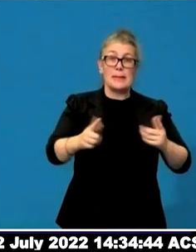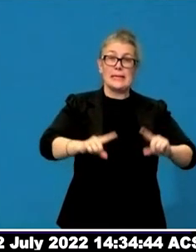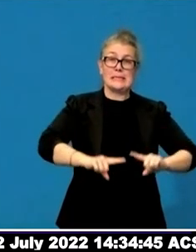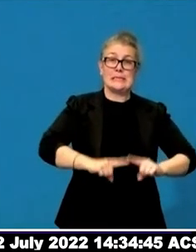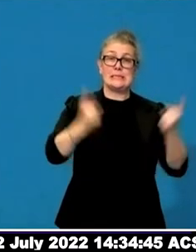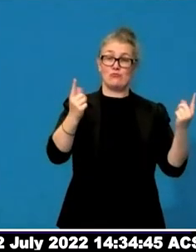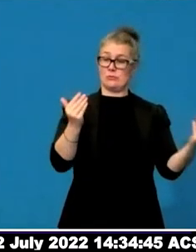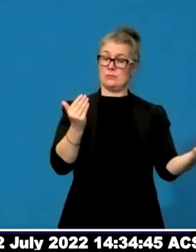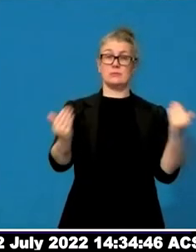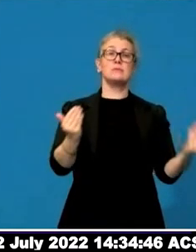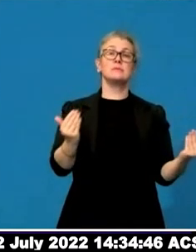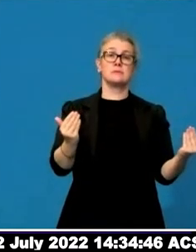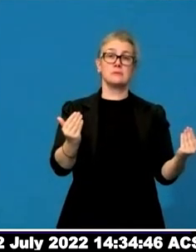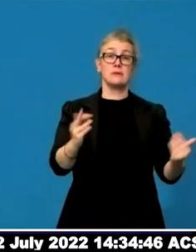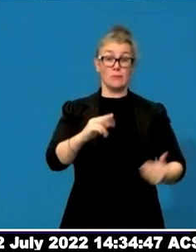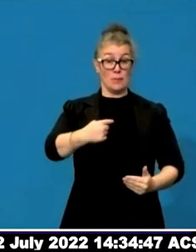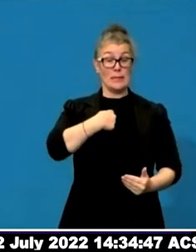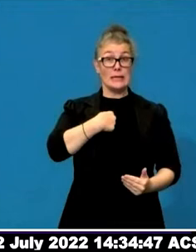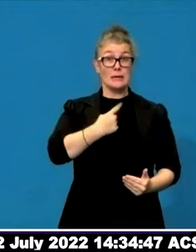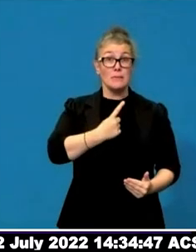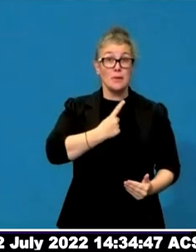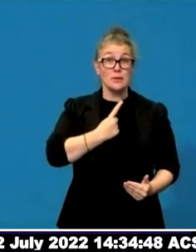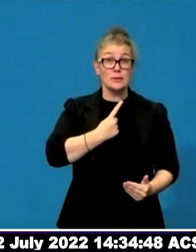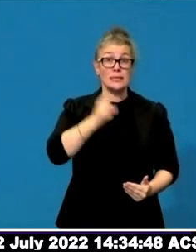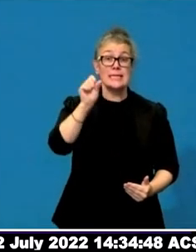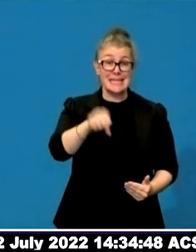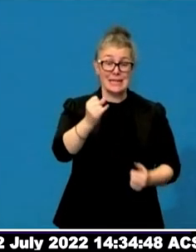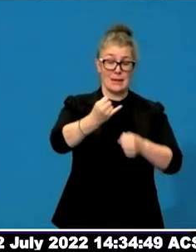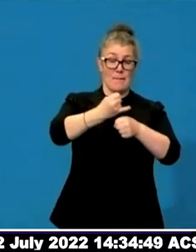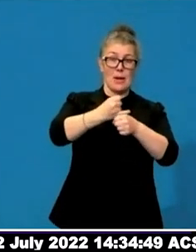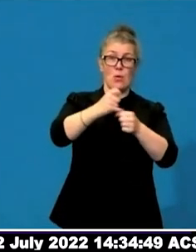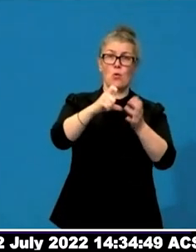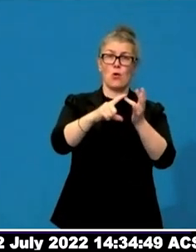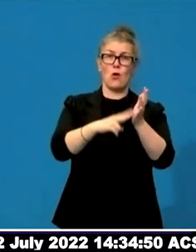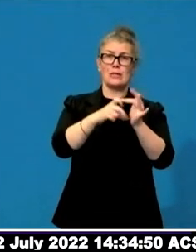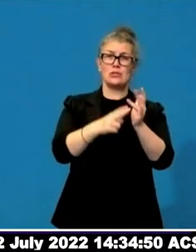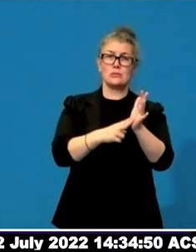For me personally, yes, I have medical conditions that impact on my functional capacity.